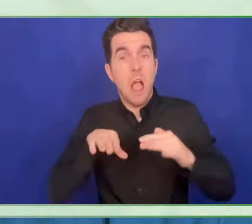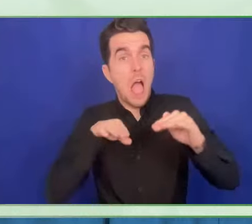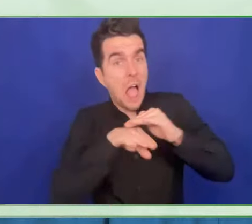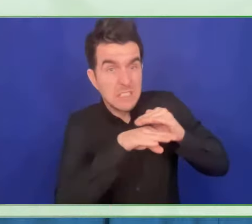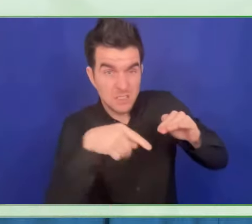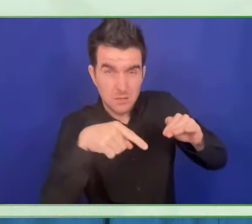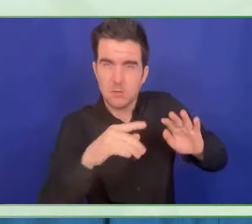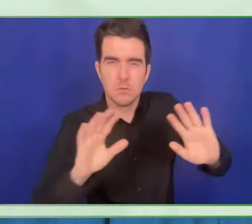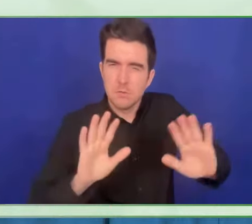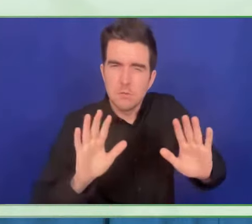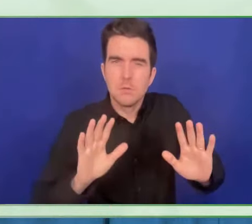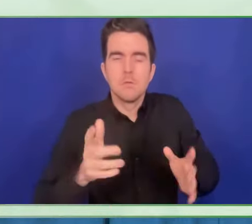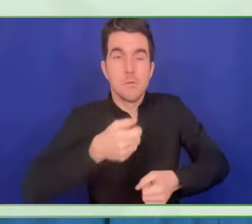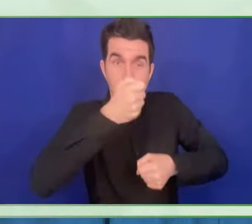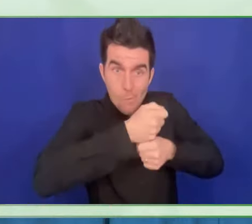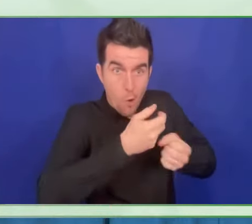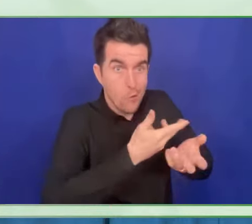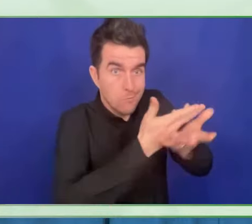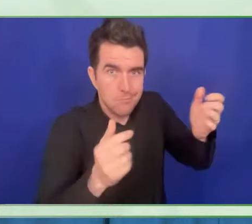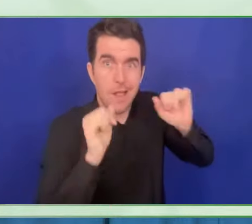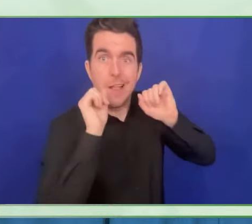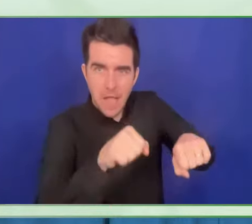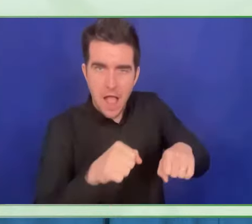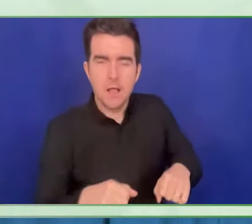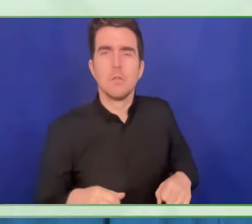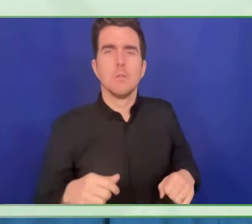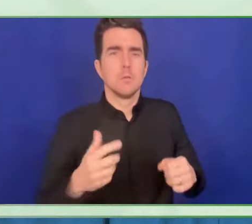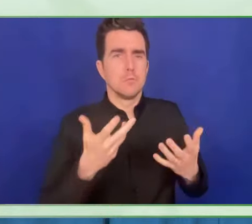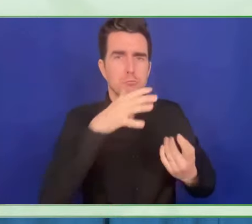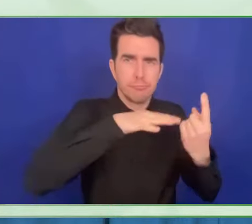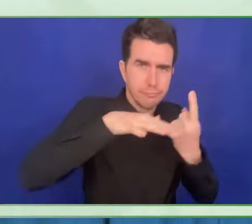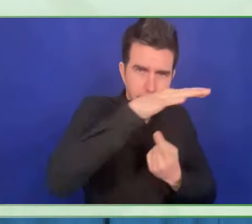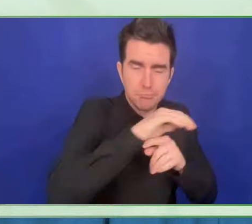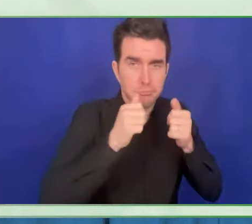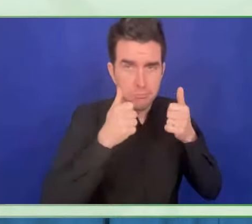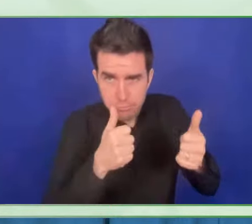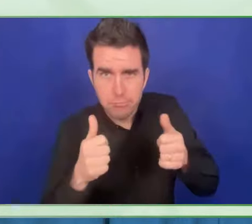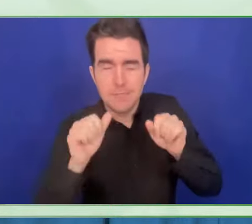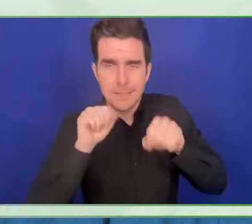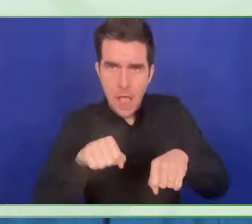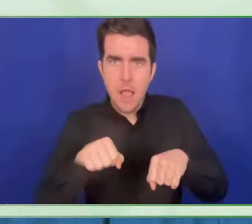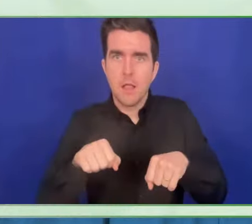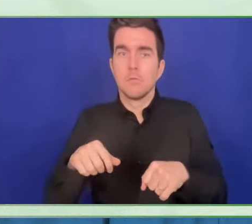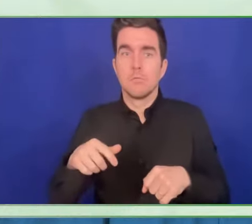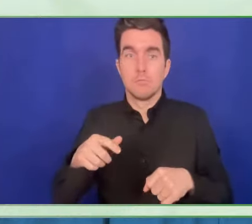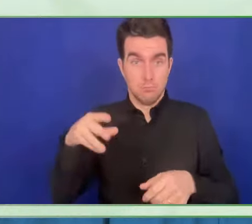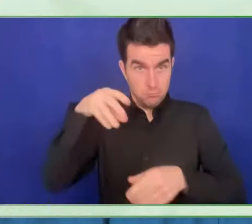By having a proper job, by having participation in society, to be